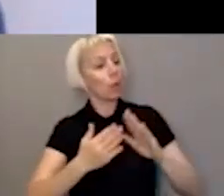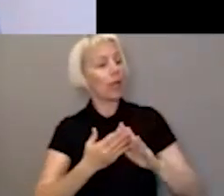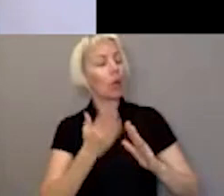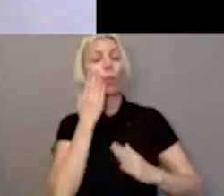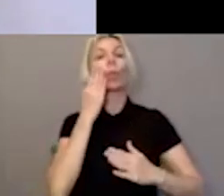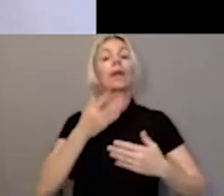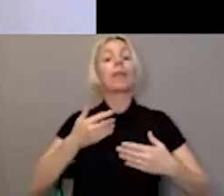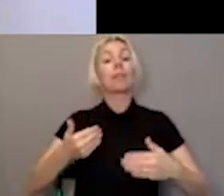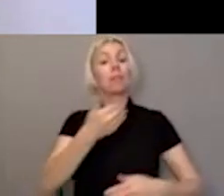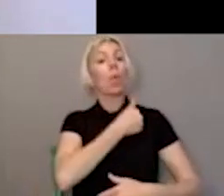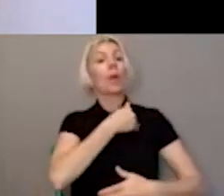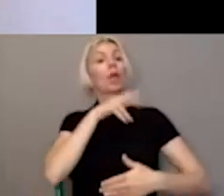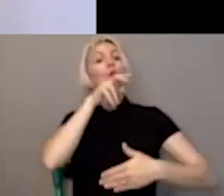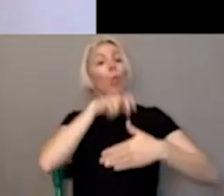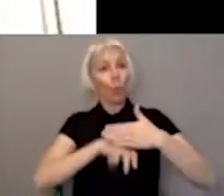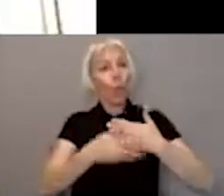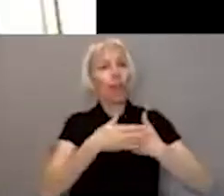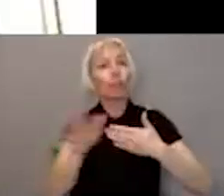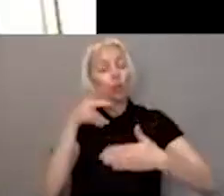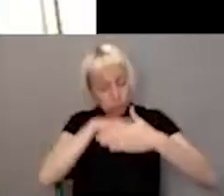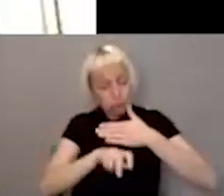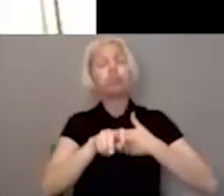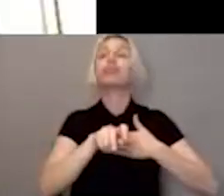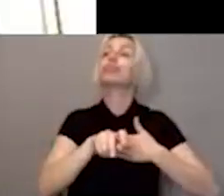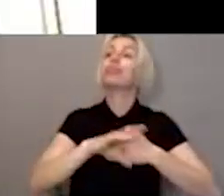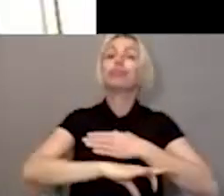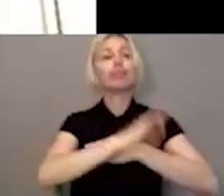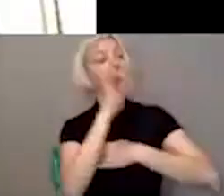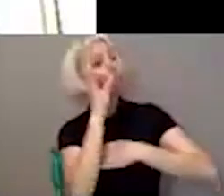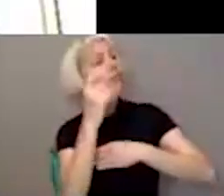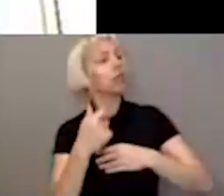I feel like I am always wearing a cloak of hats on some days. Given that I am also gay, so a whole lot of diversity wrapped up in